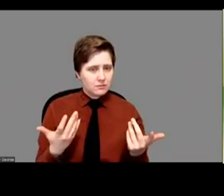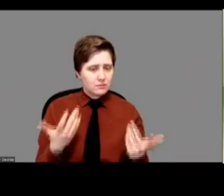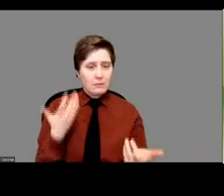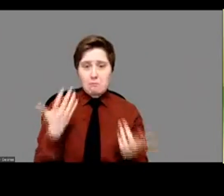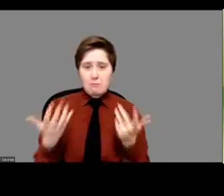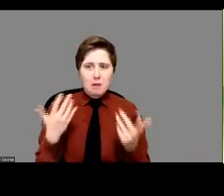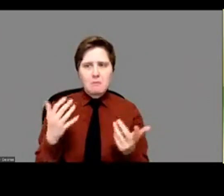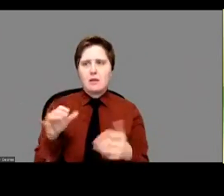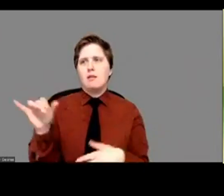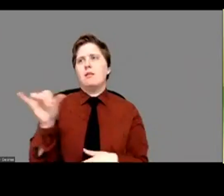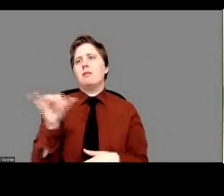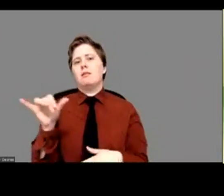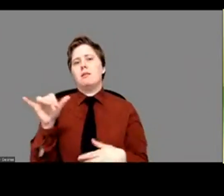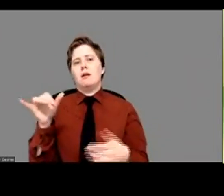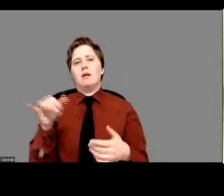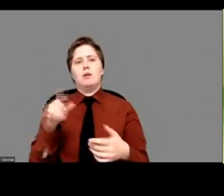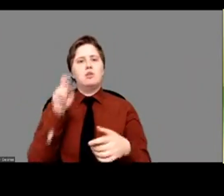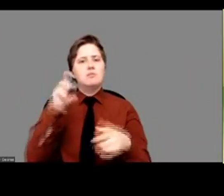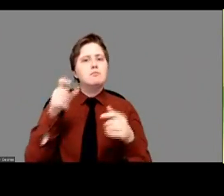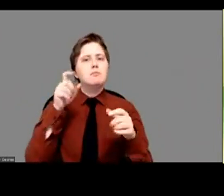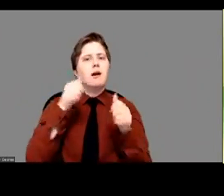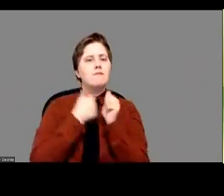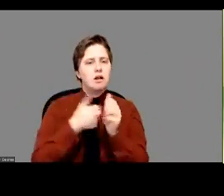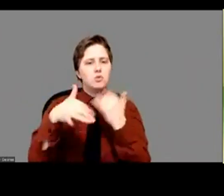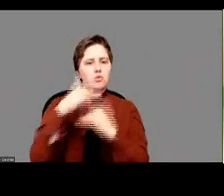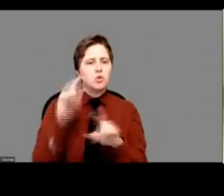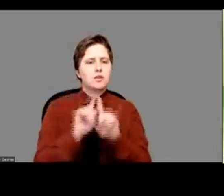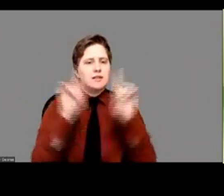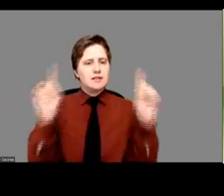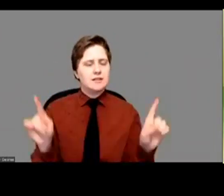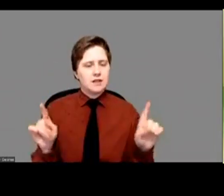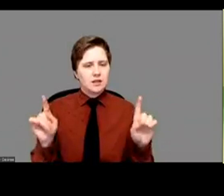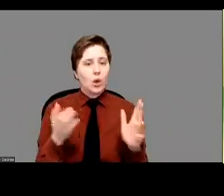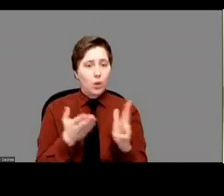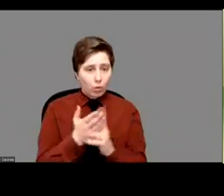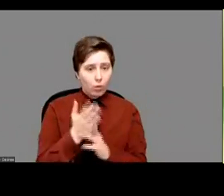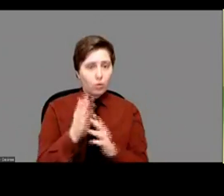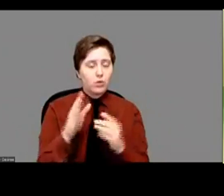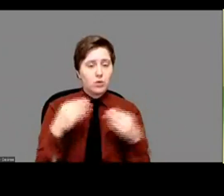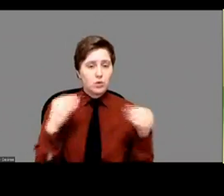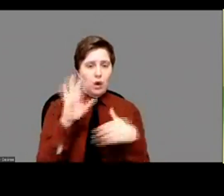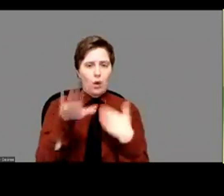be the need for social distancing. Throughout the store at all times,